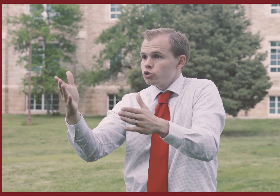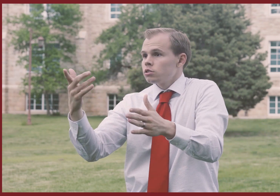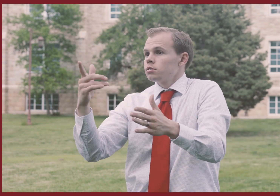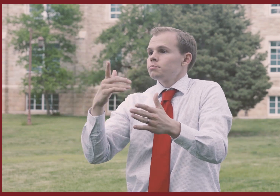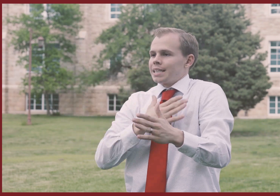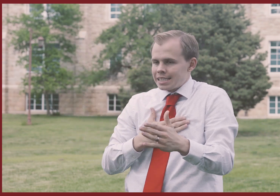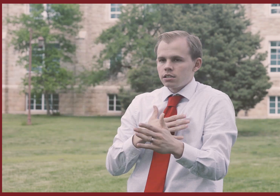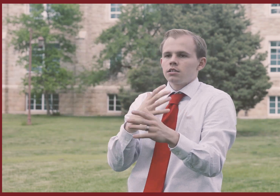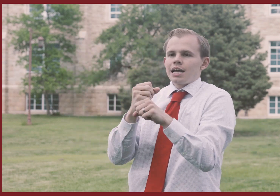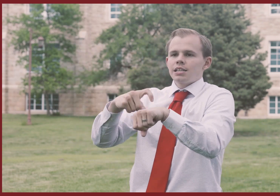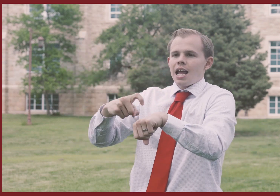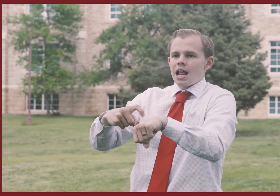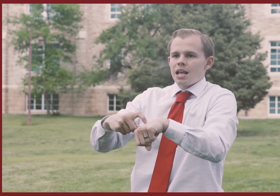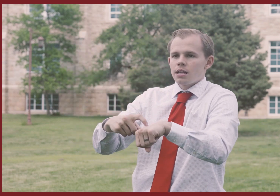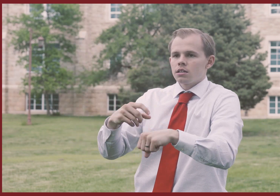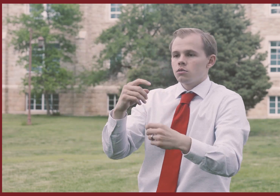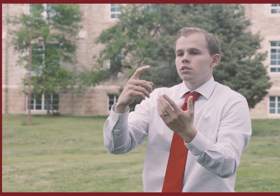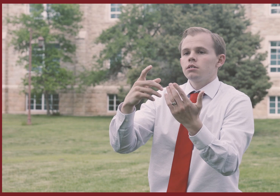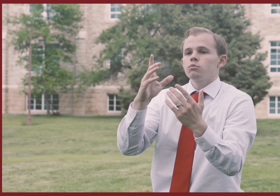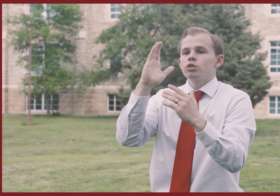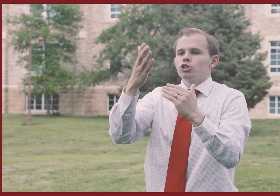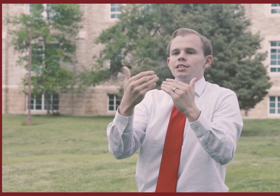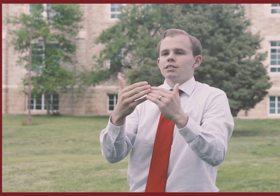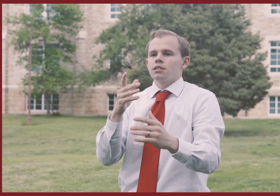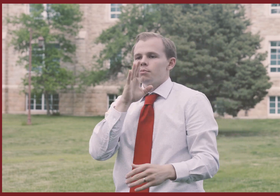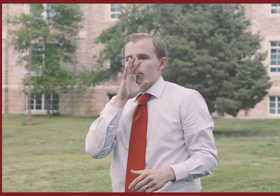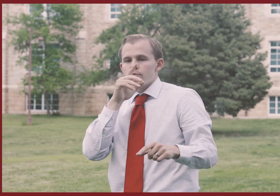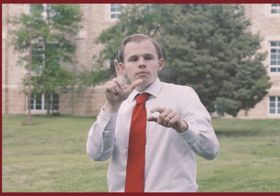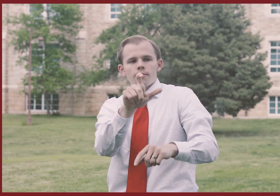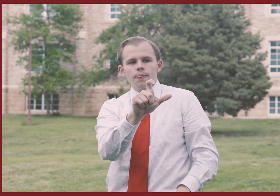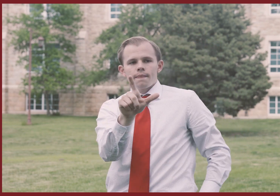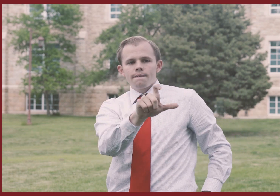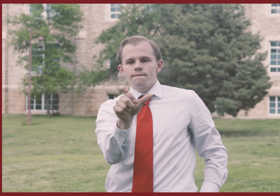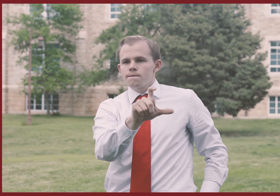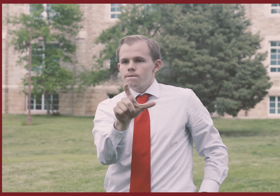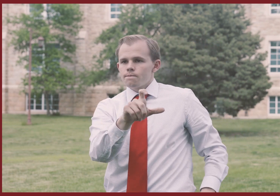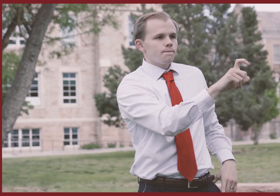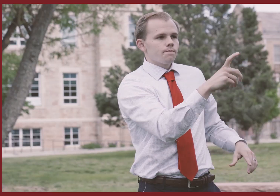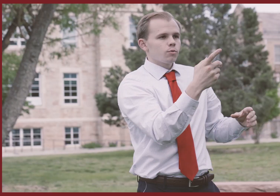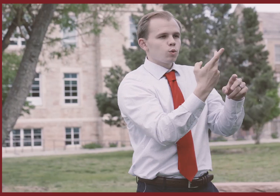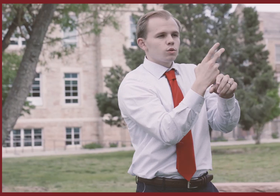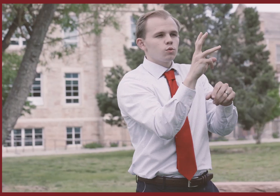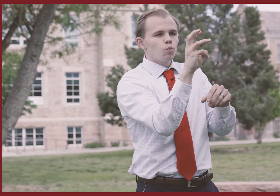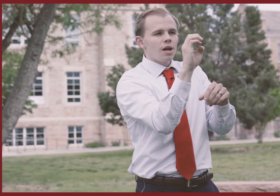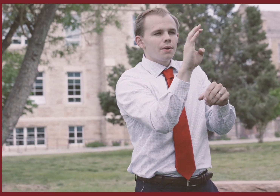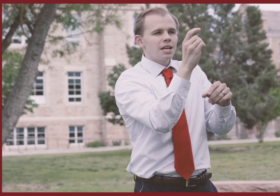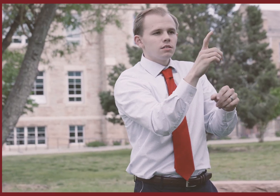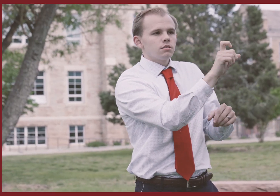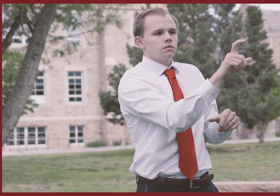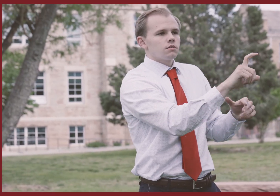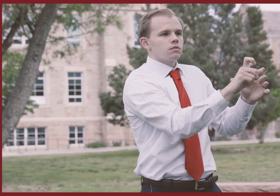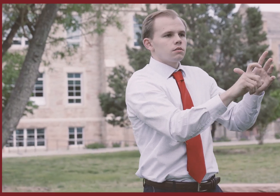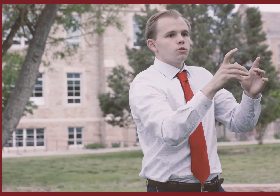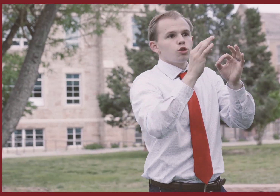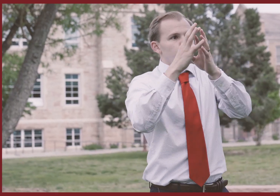"Please take the time as you're presenting. Don't just talk and, you know, click all over the screen," you know, if they're using a web page or something and